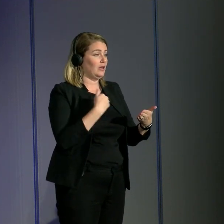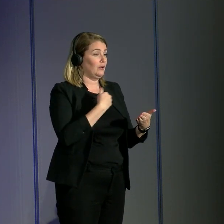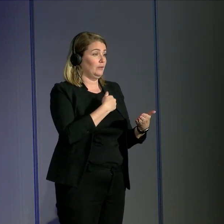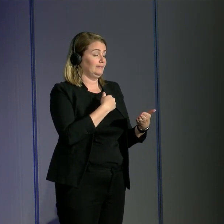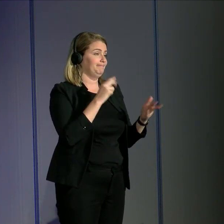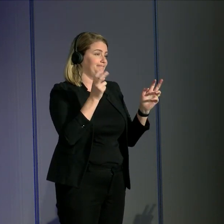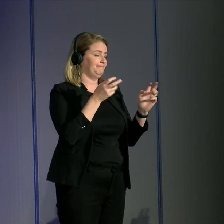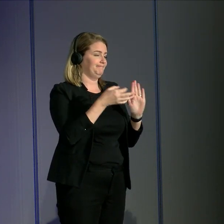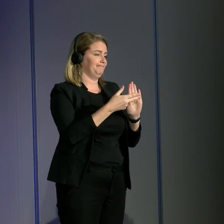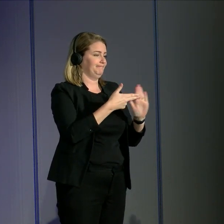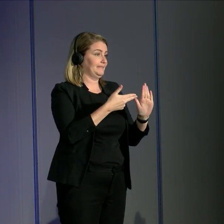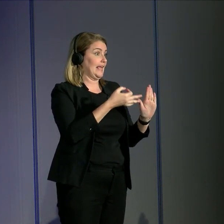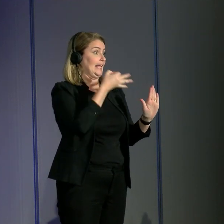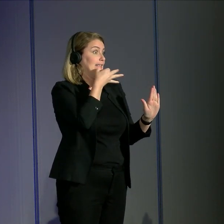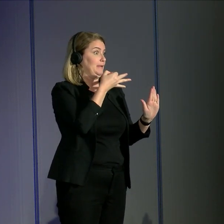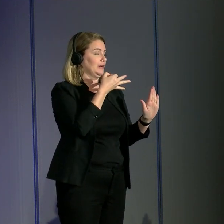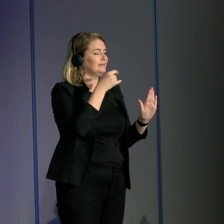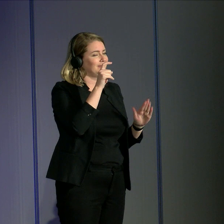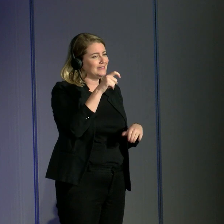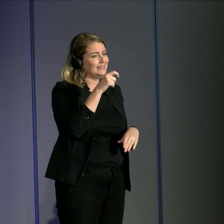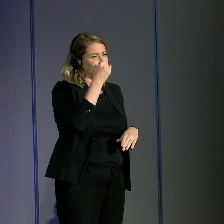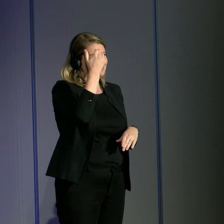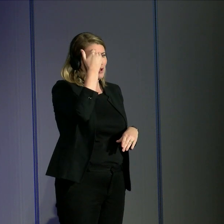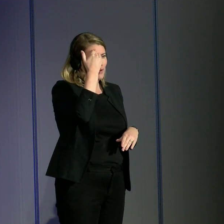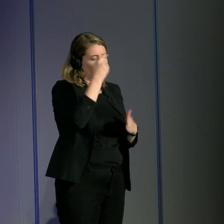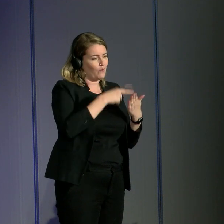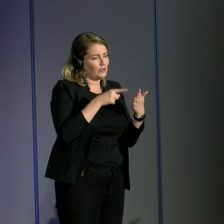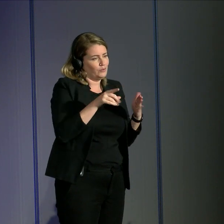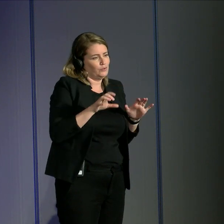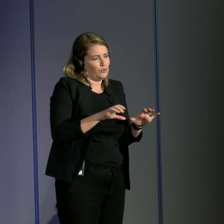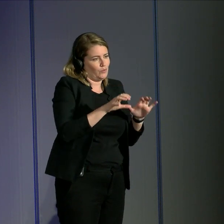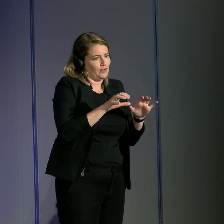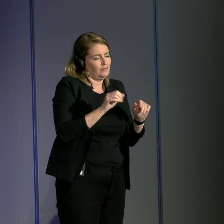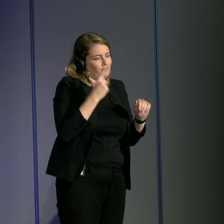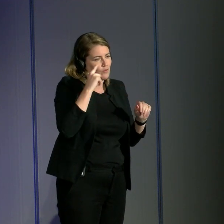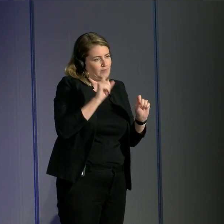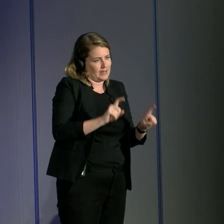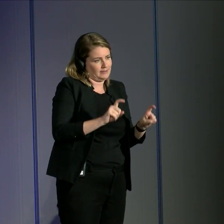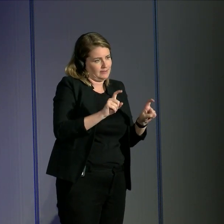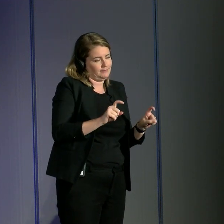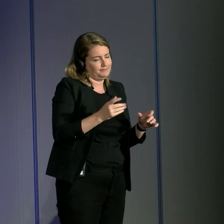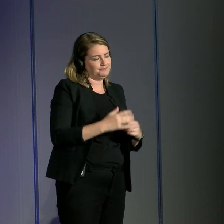some level of knowledge or decent knowledge of what you're doing in order to test. Okay?